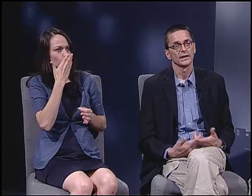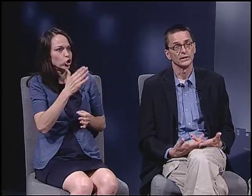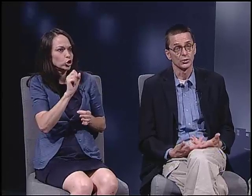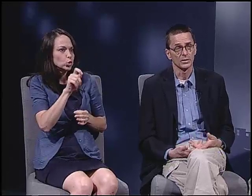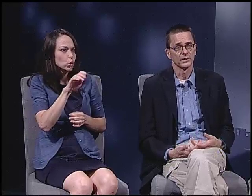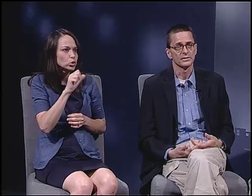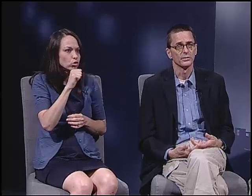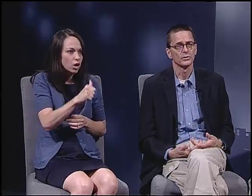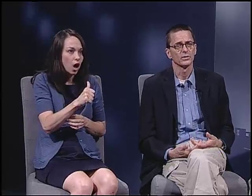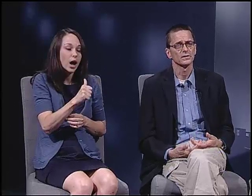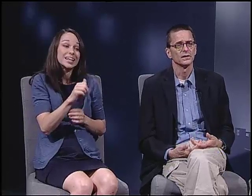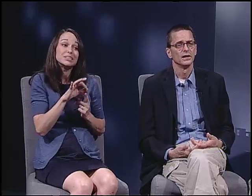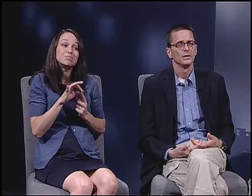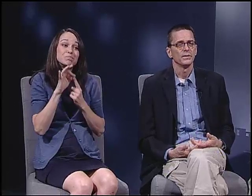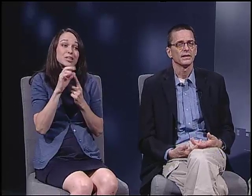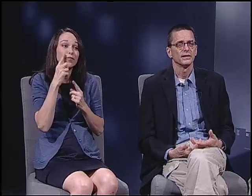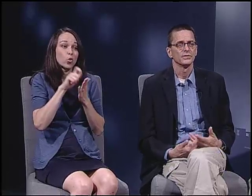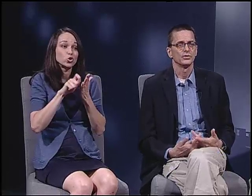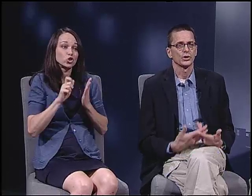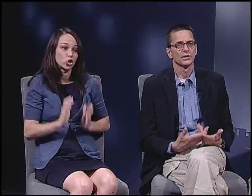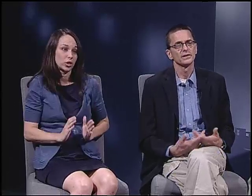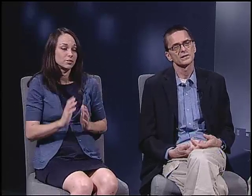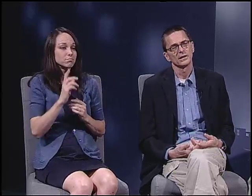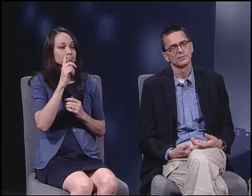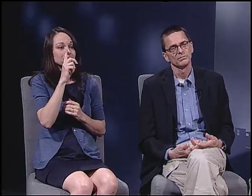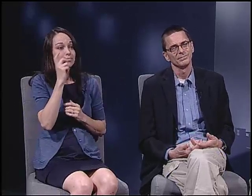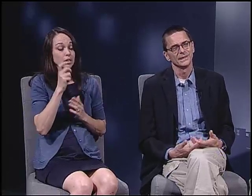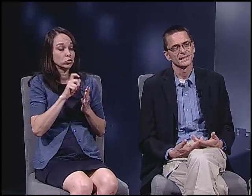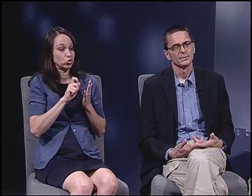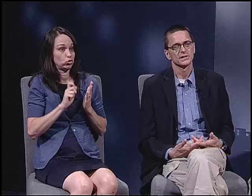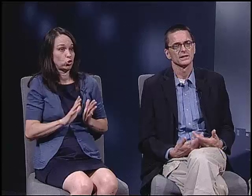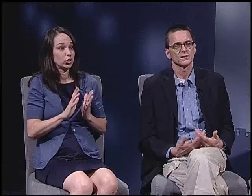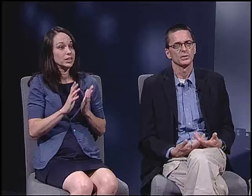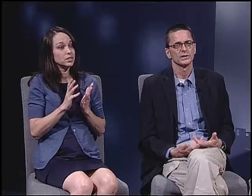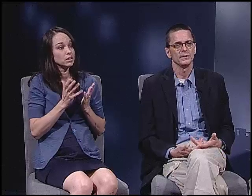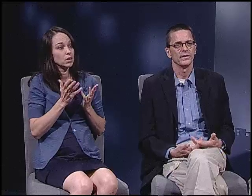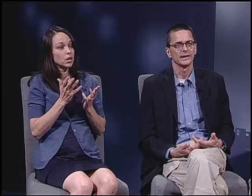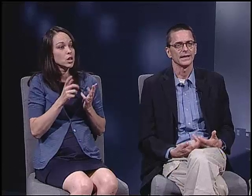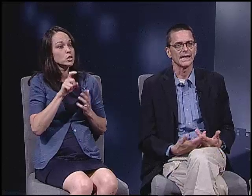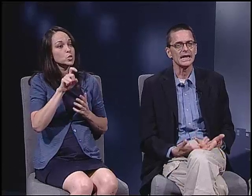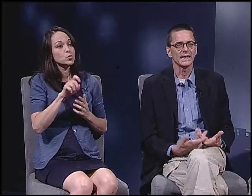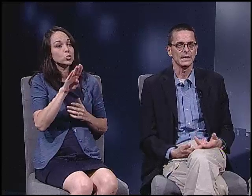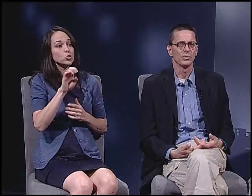in journalism of course because journalists are in some sense supposed to be the gatekeeper.